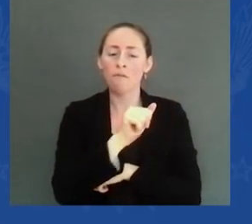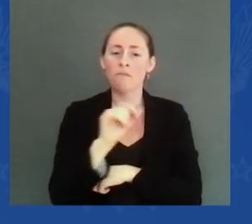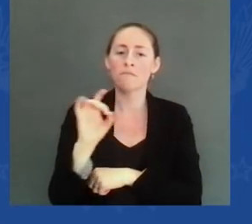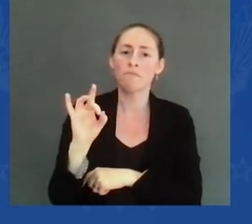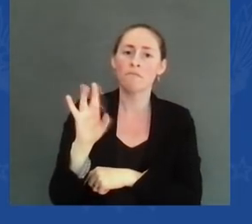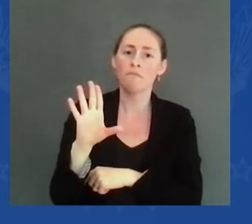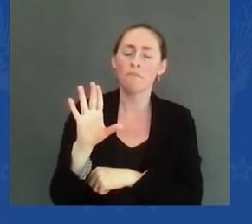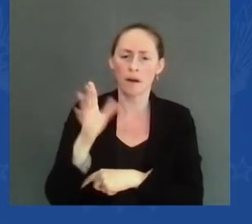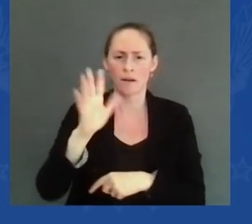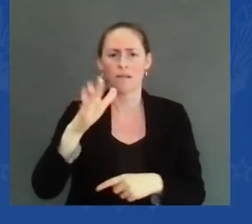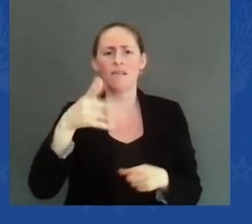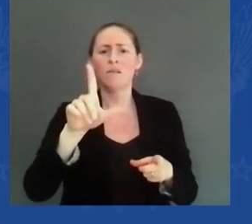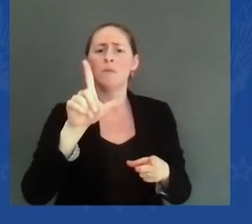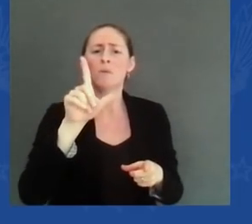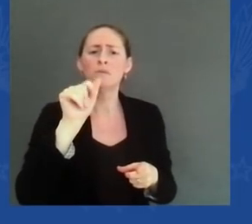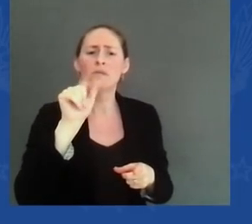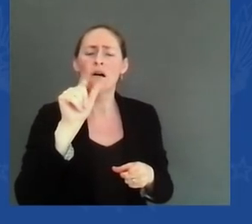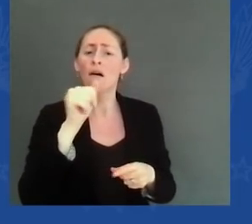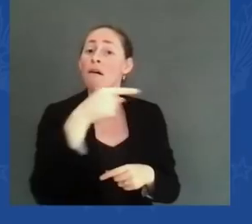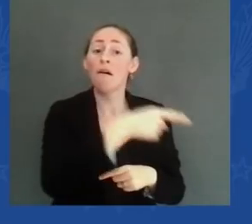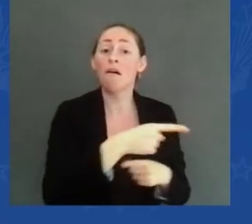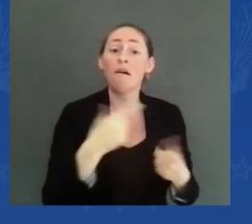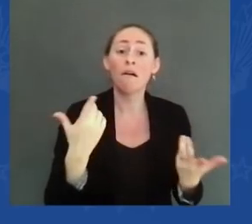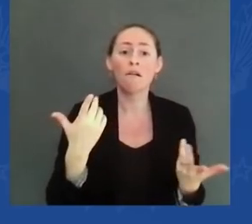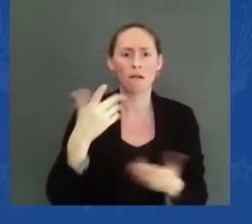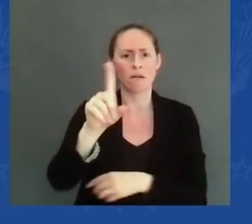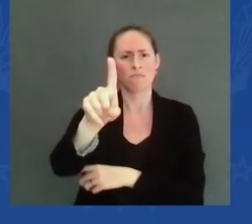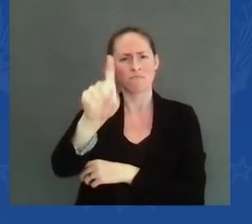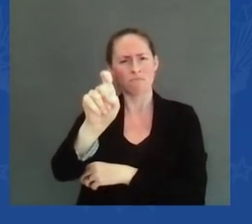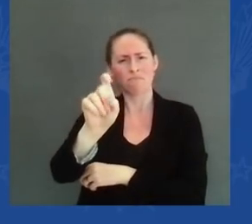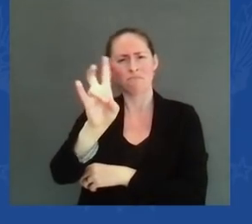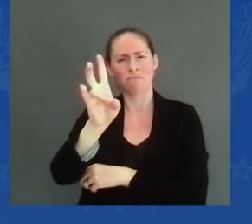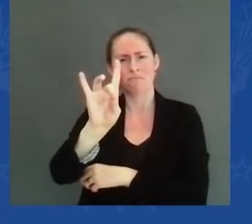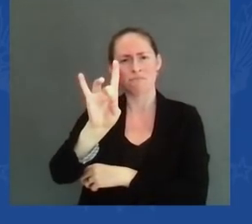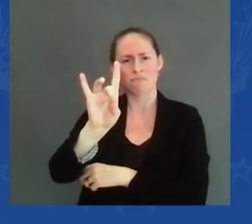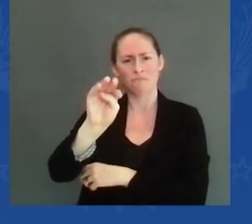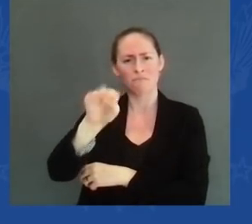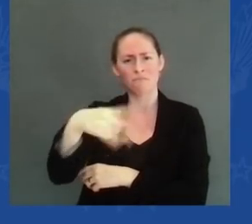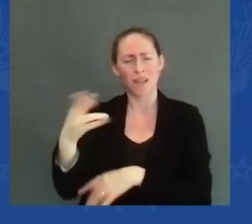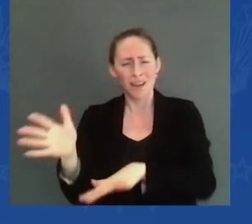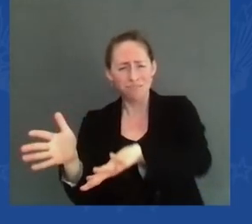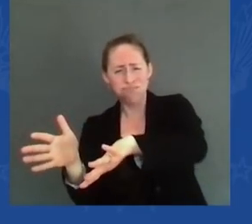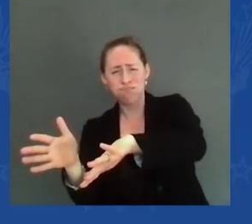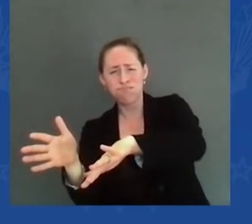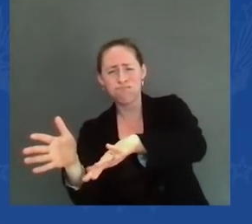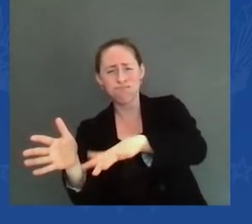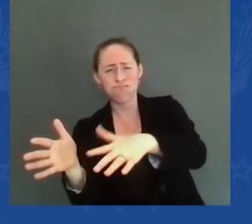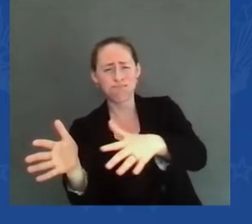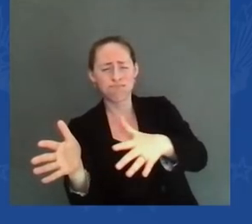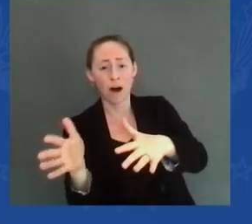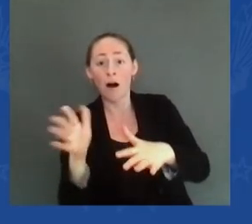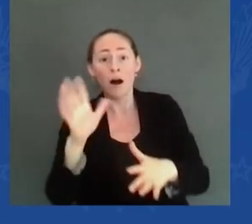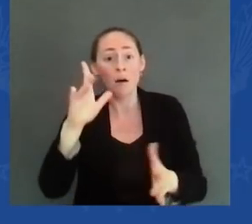And more lives were taken here than down in Louisiana. And, you know, you all saw the harrowing images of --